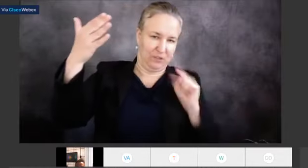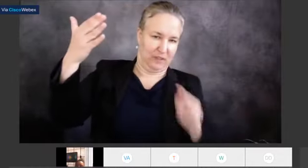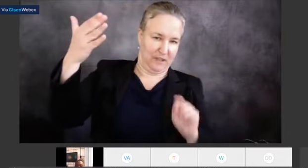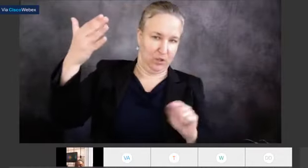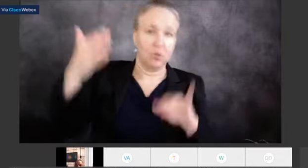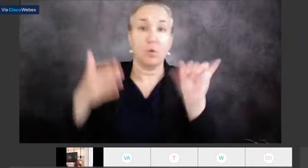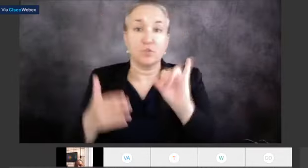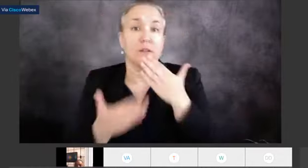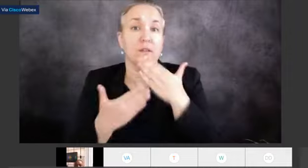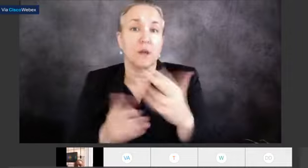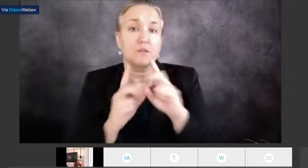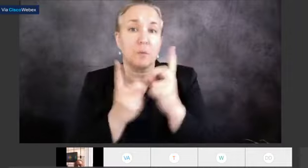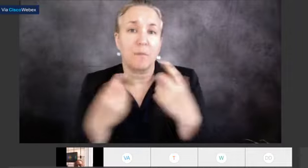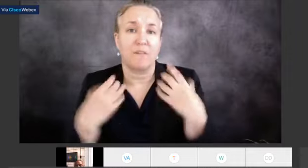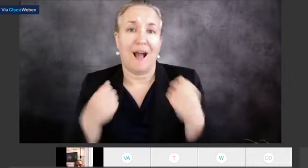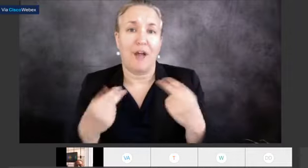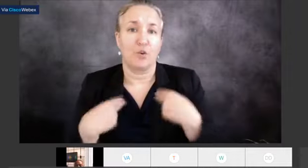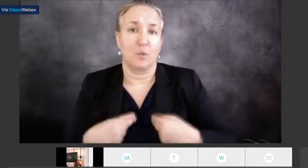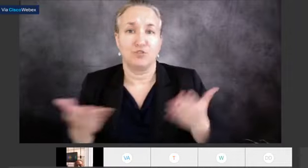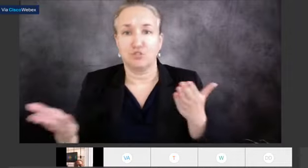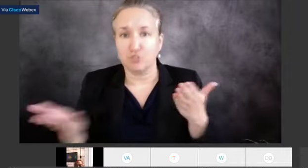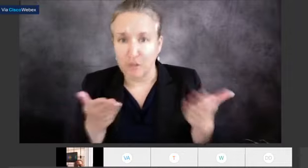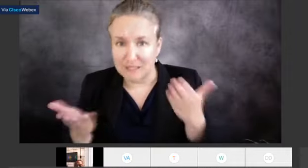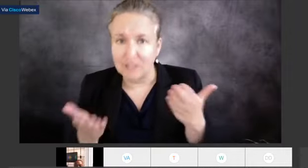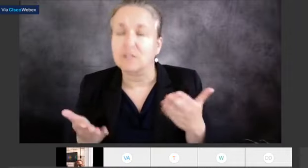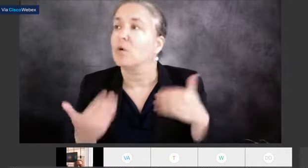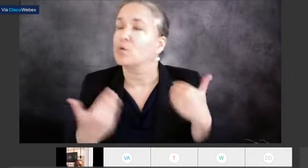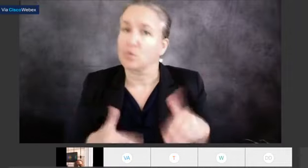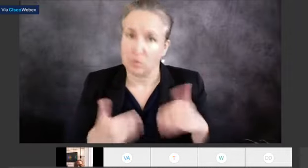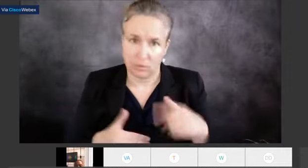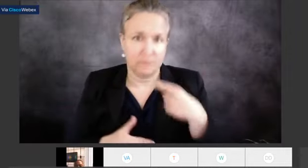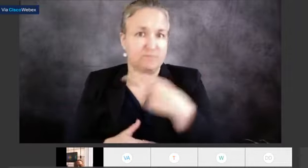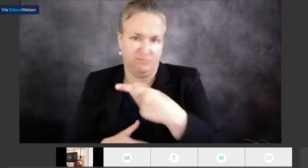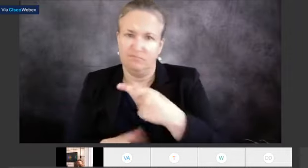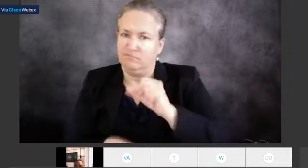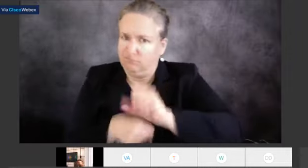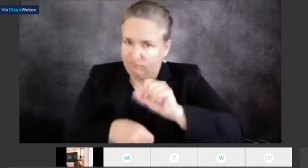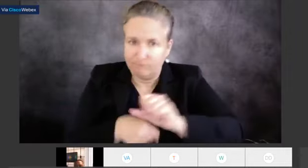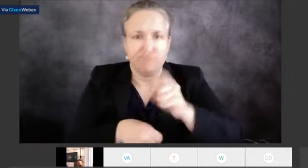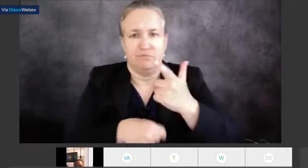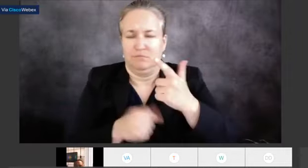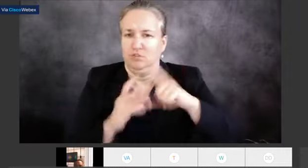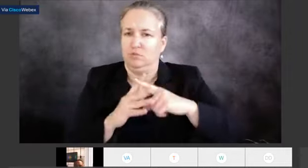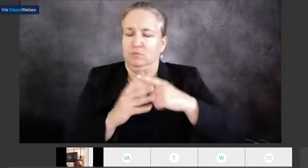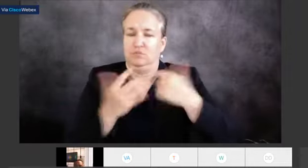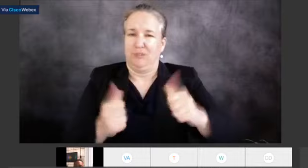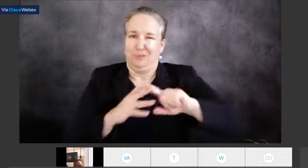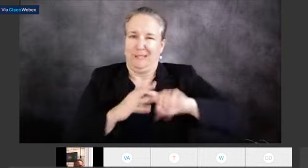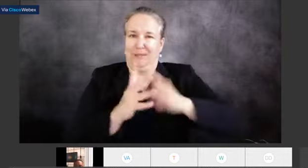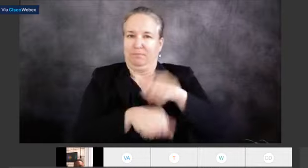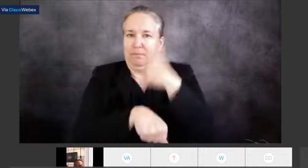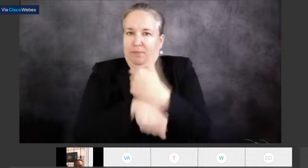department of health and human services who has been working and consulting on the implementation implementation of this program